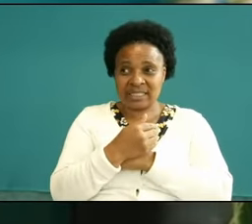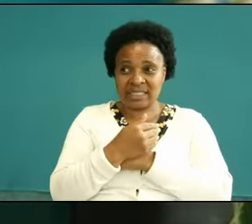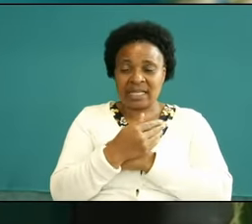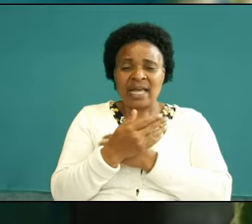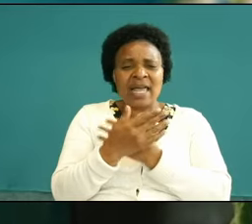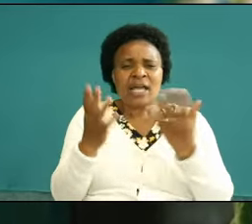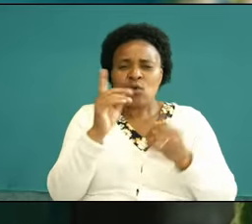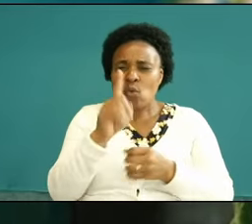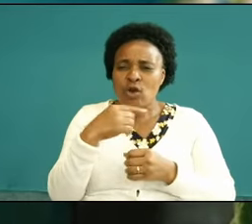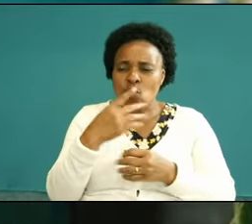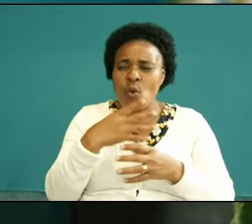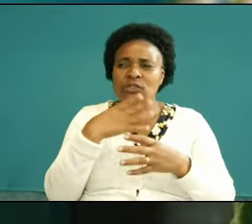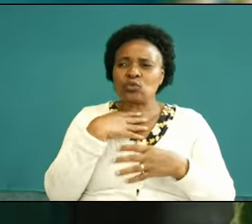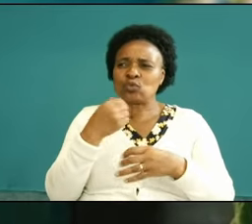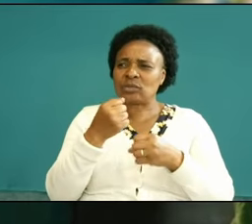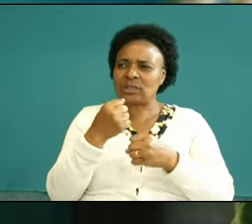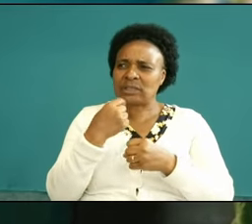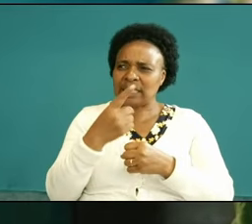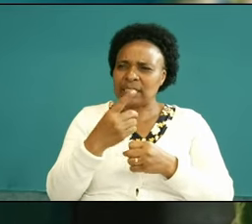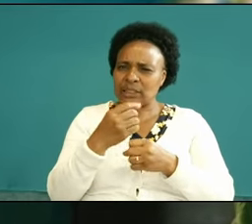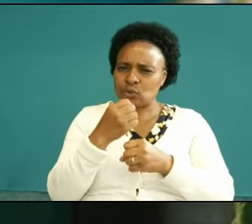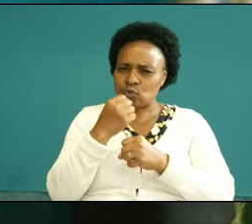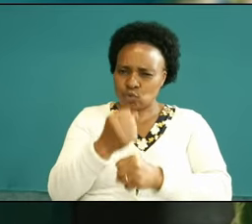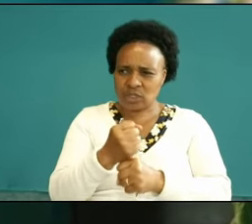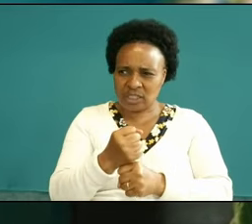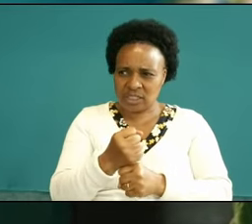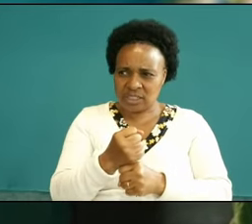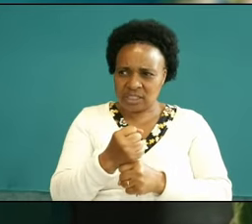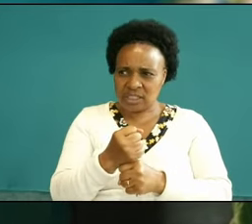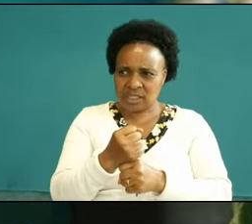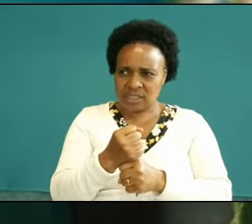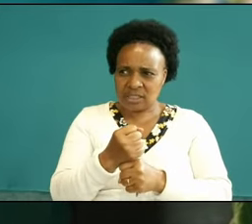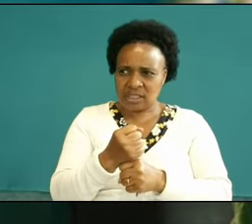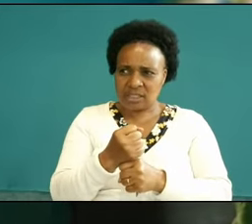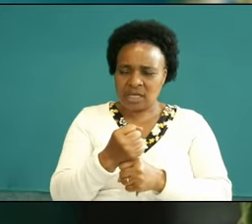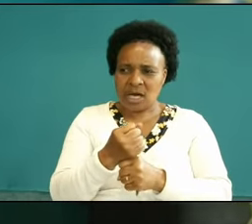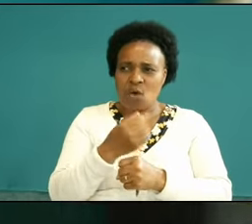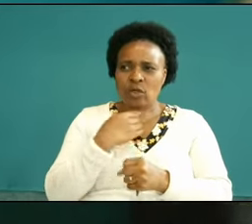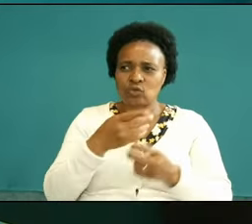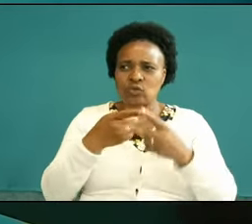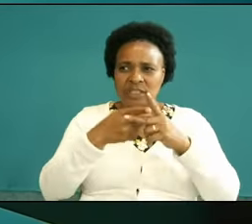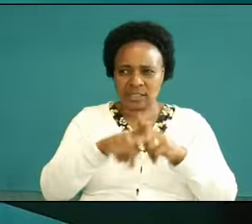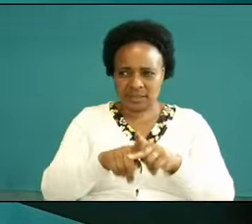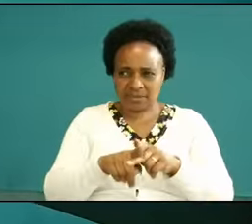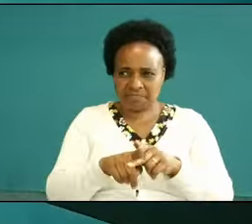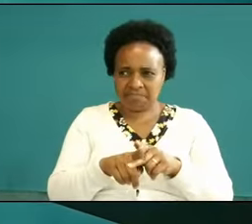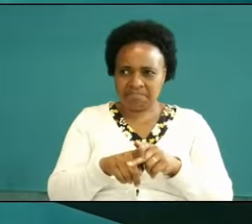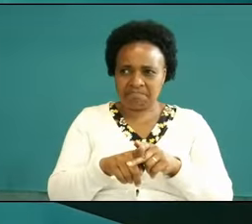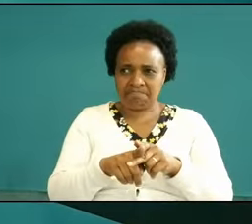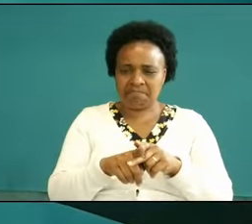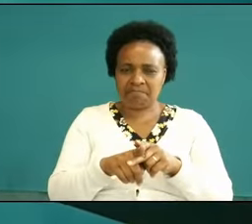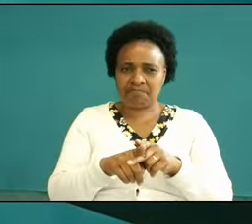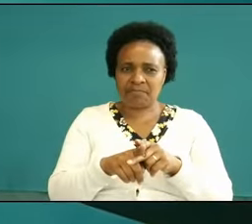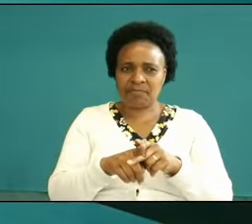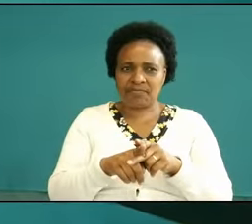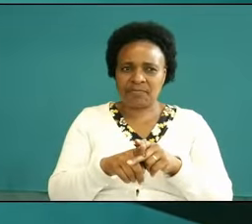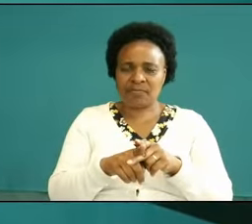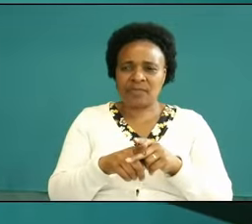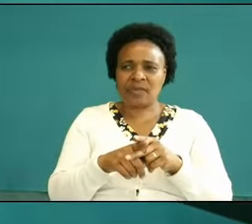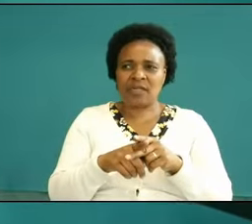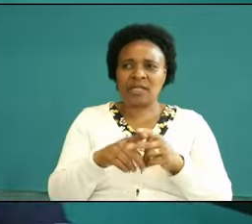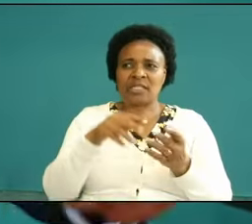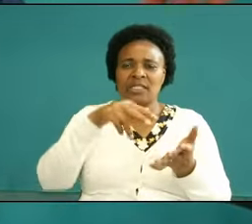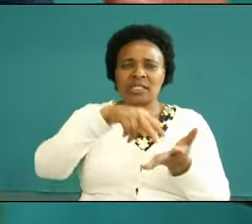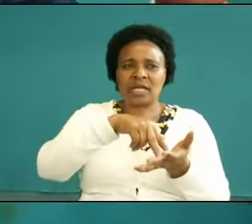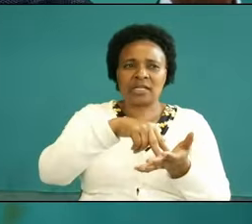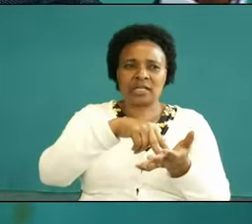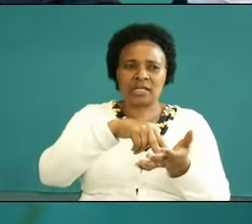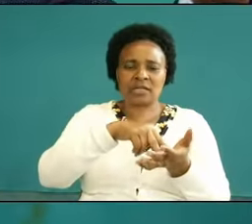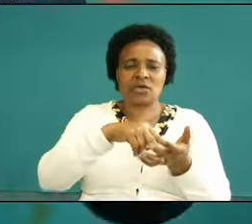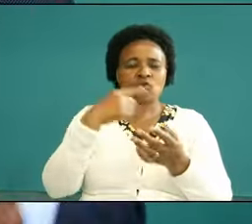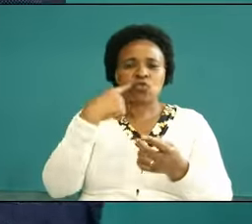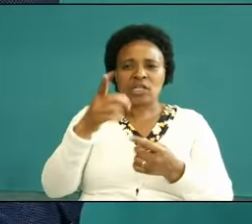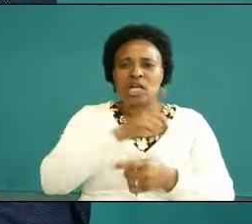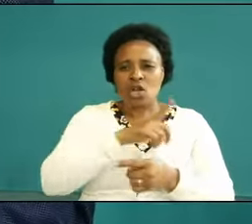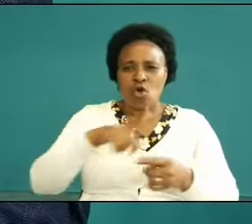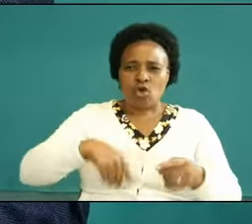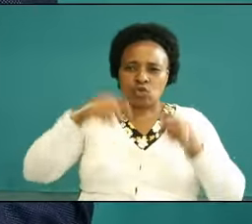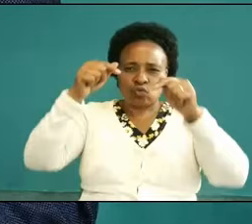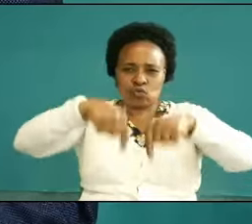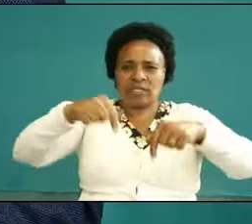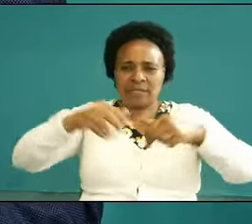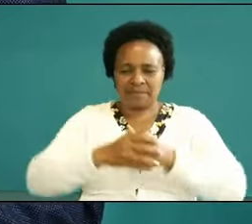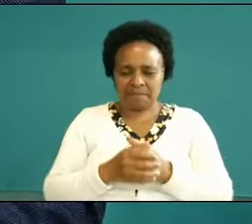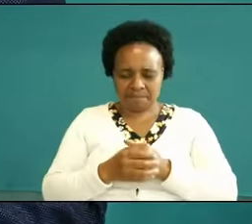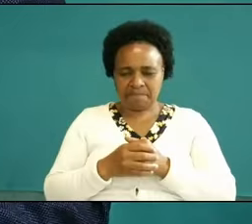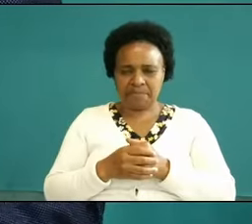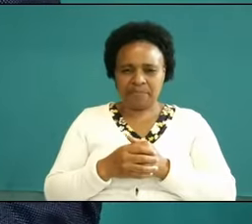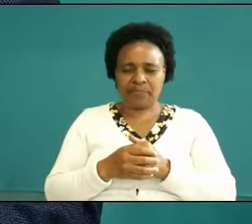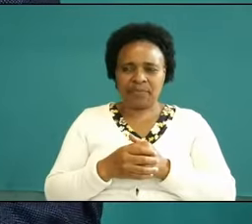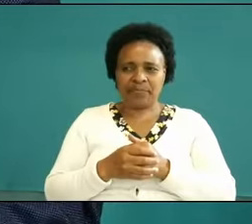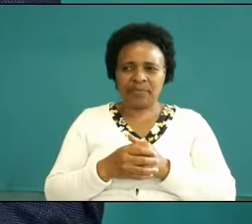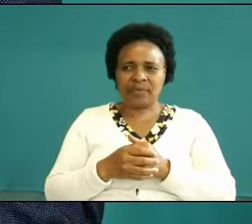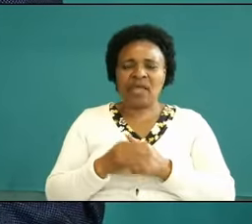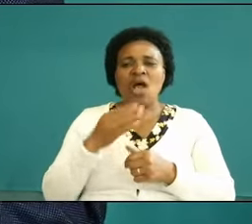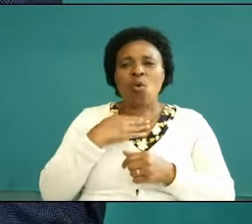to UST the Lord with I want you to stand just stand and say Lord today I want to begin a New